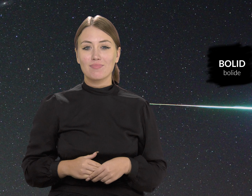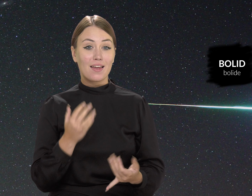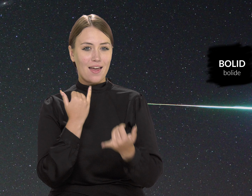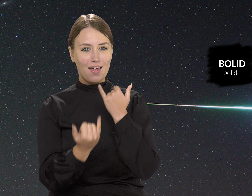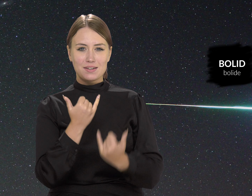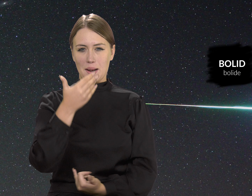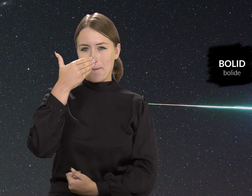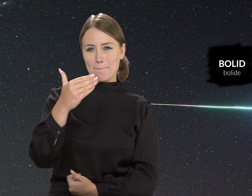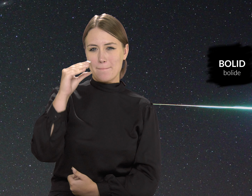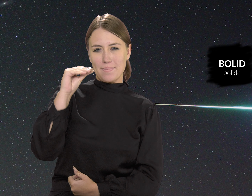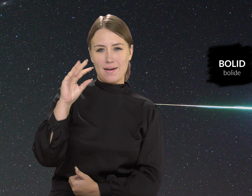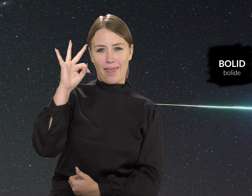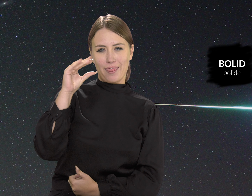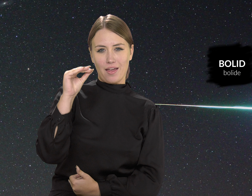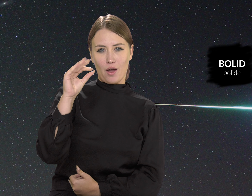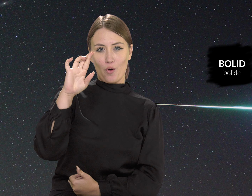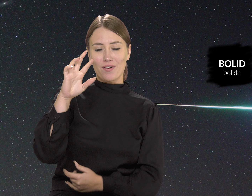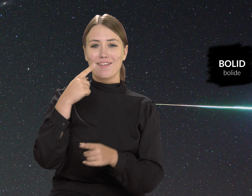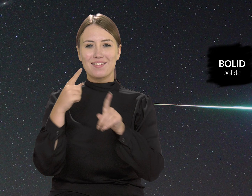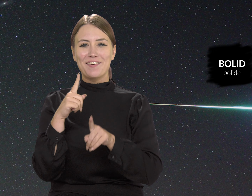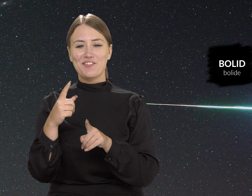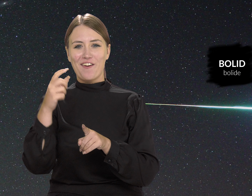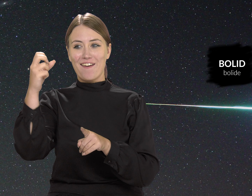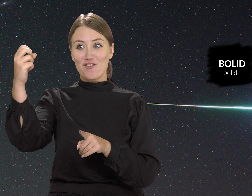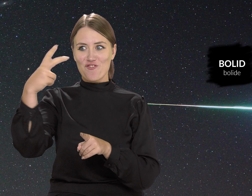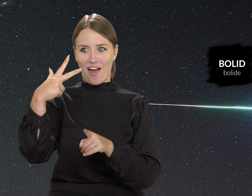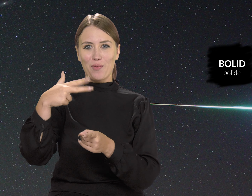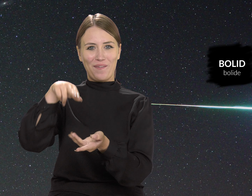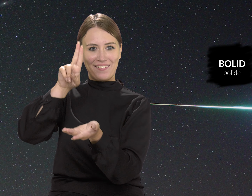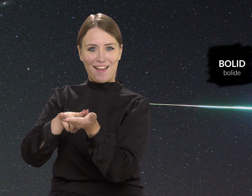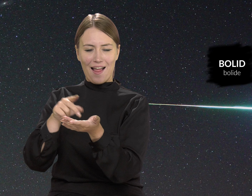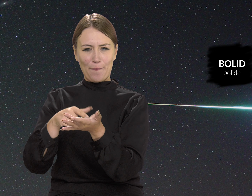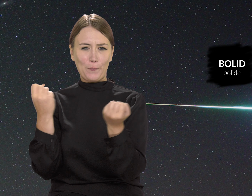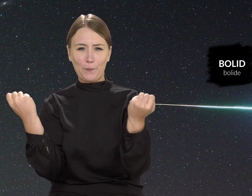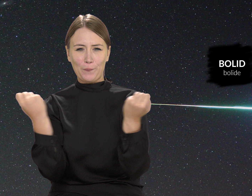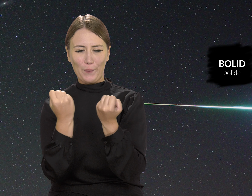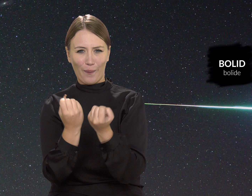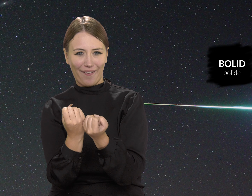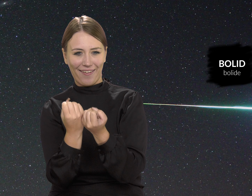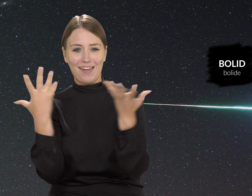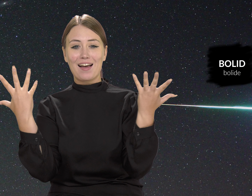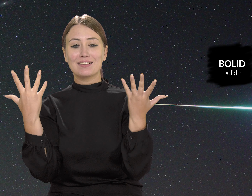If a meteor, that is, the luminous trail, is very bright,